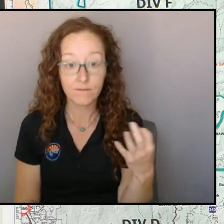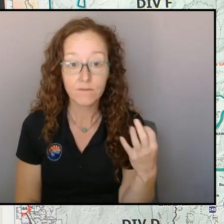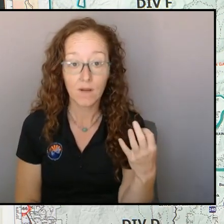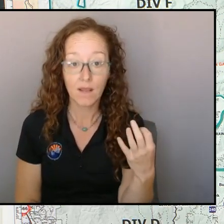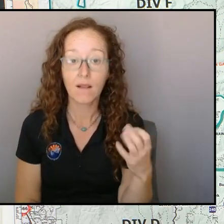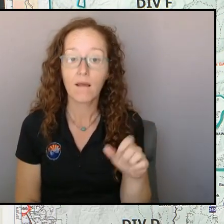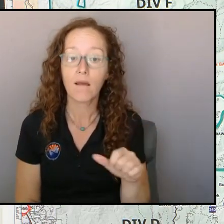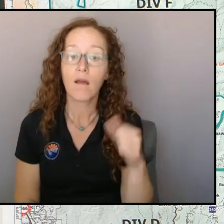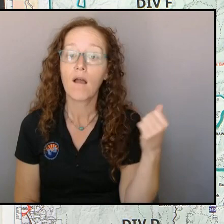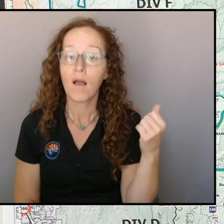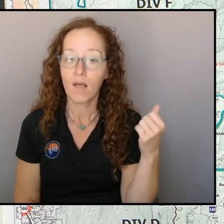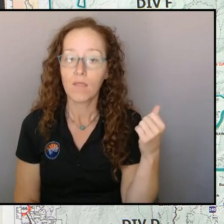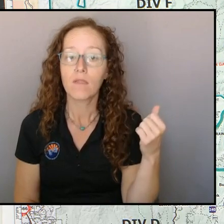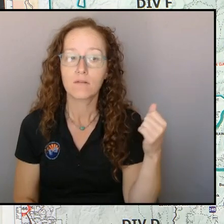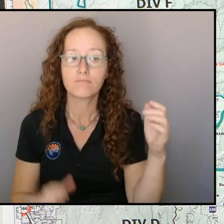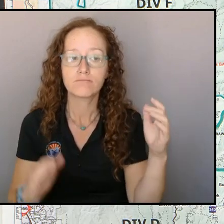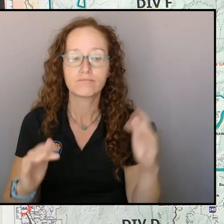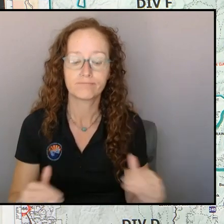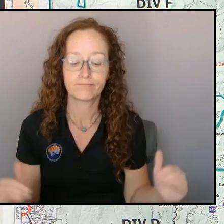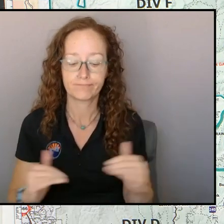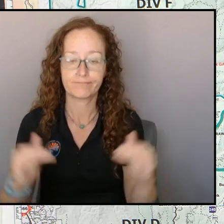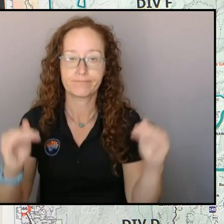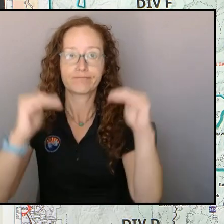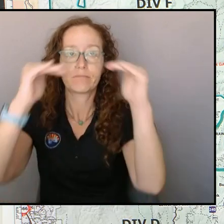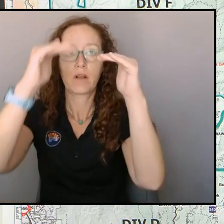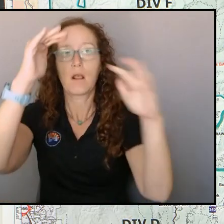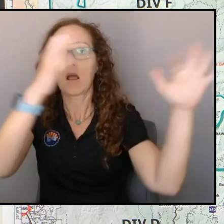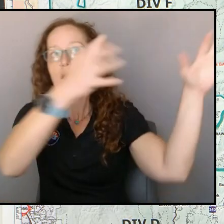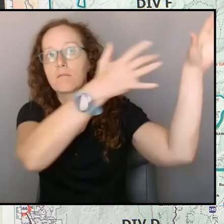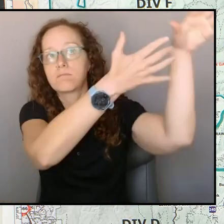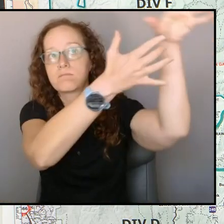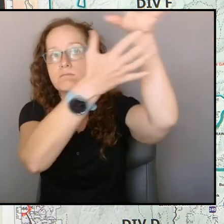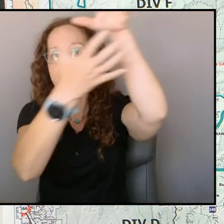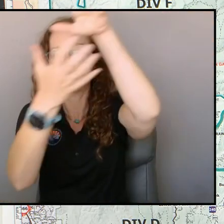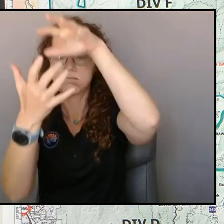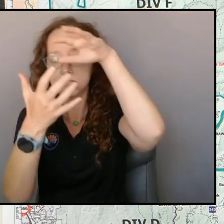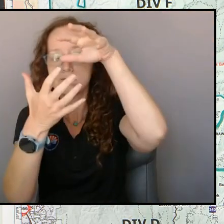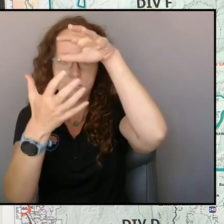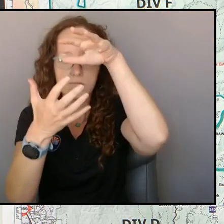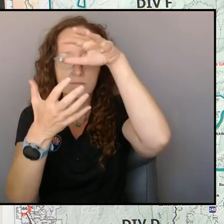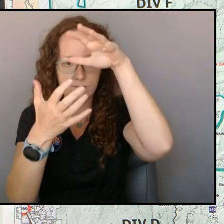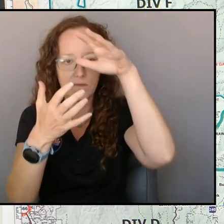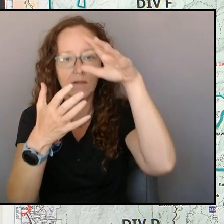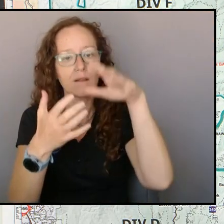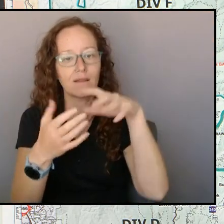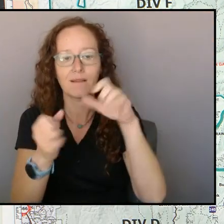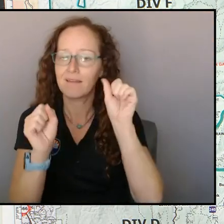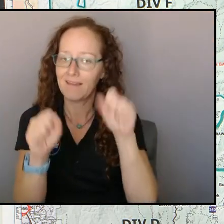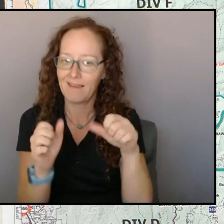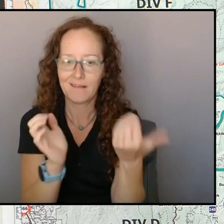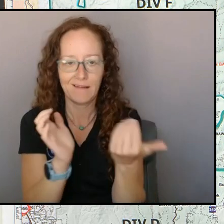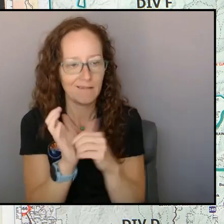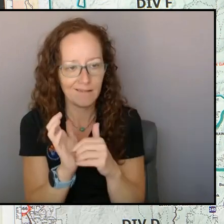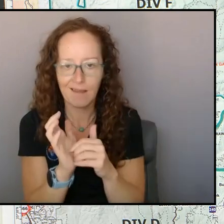coming on through, bringing critical fire weather conditions in the form of really exceptionally dry air